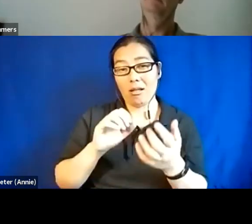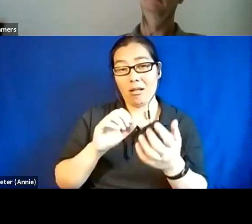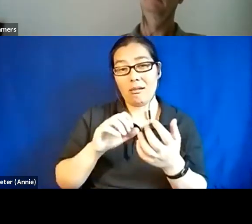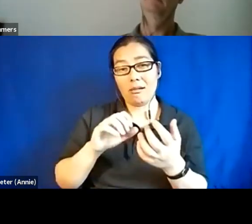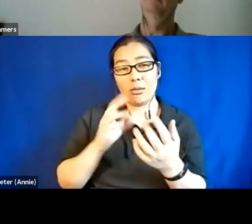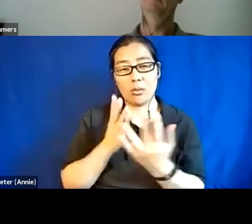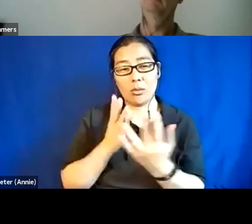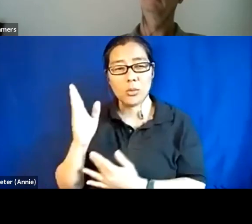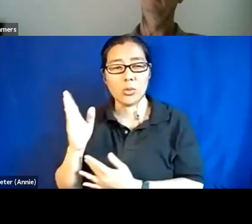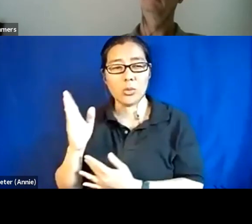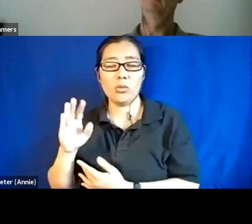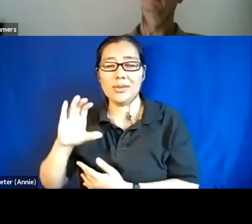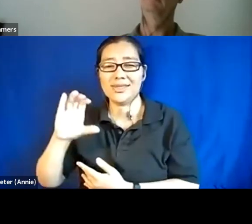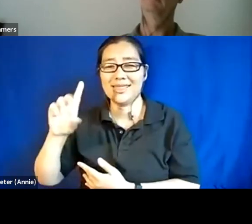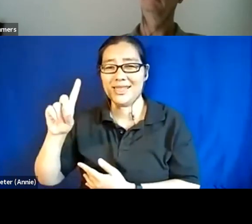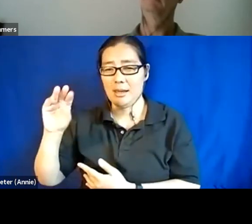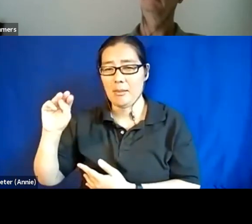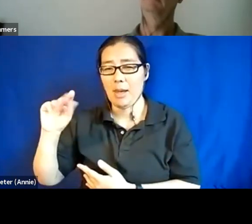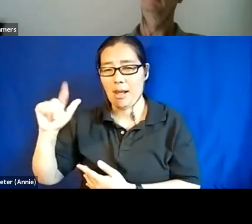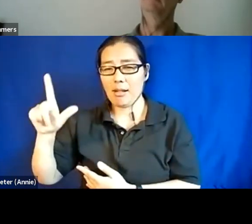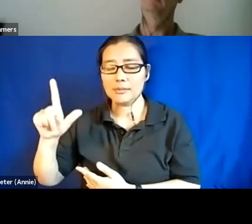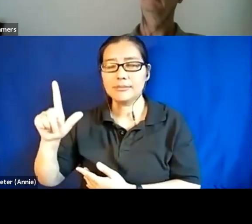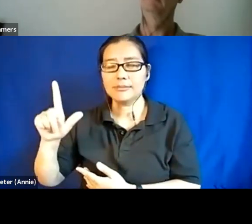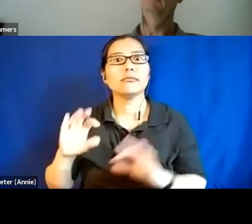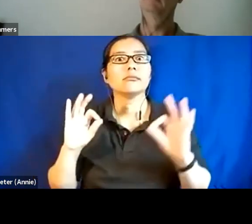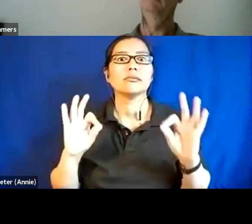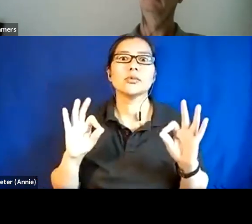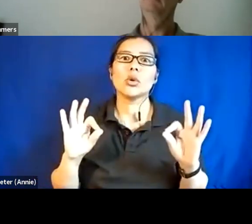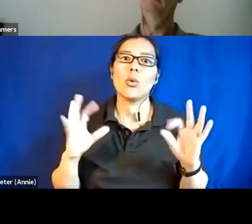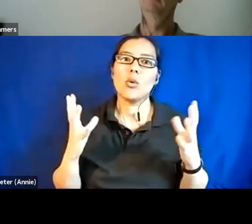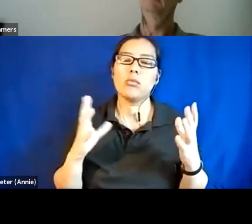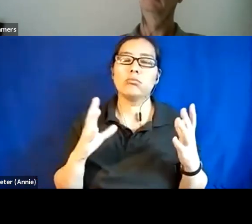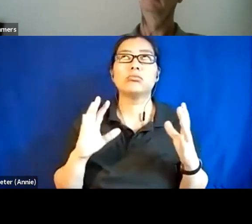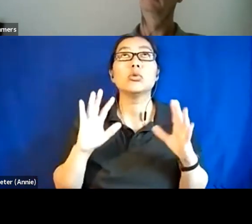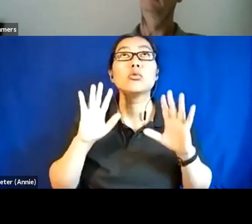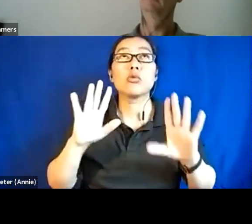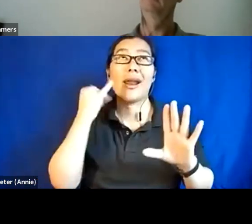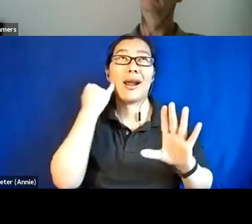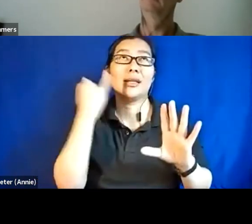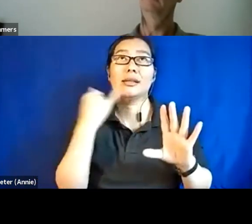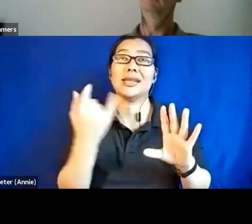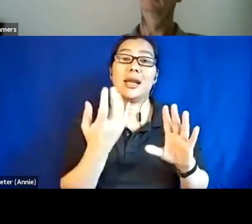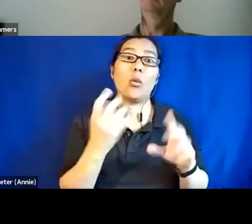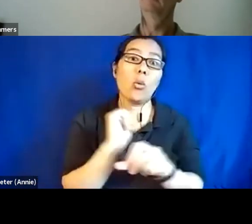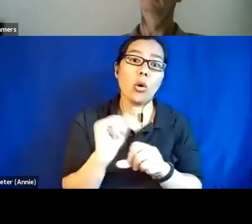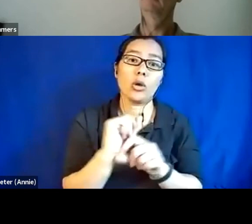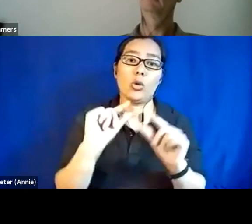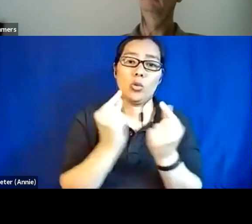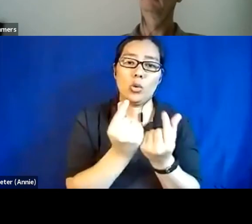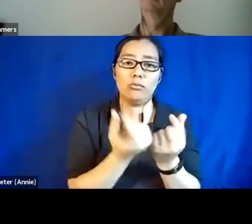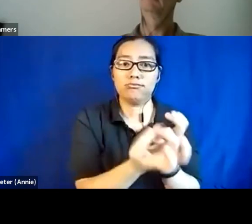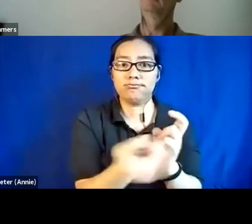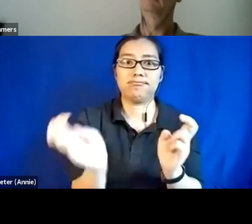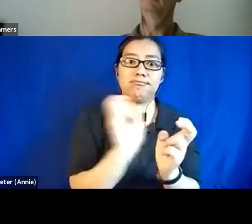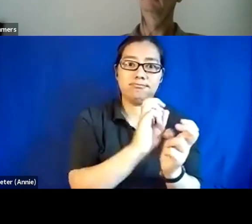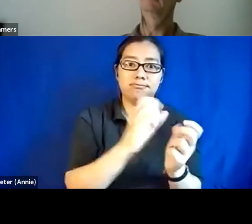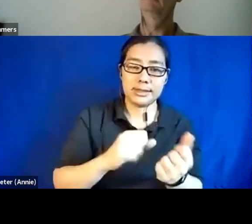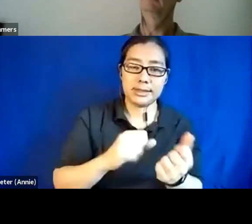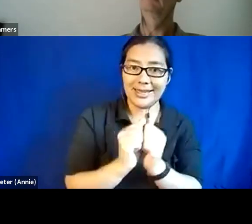a working group of people all working together to code a bunch of comics as fast as we can. Joshua Miele: